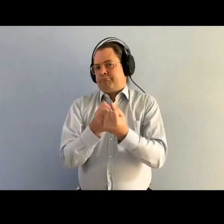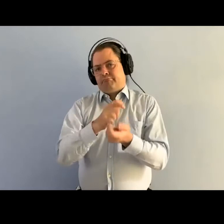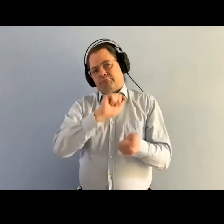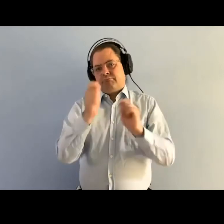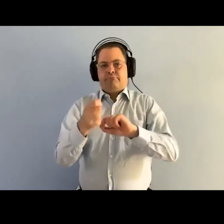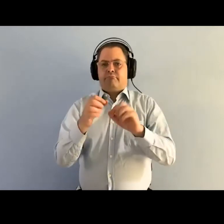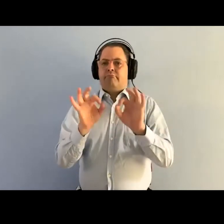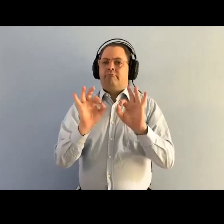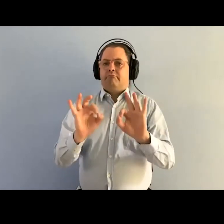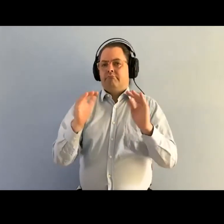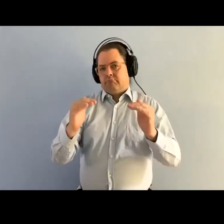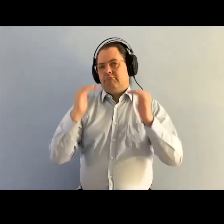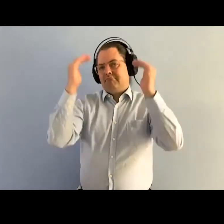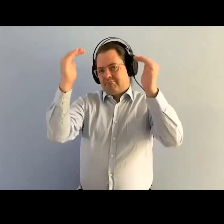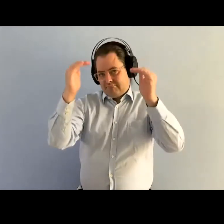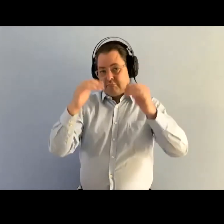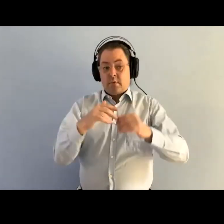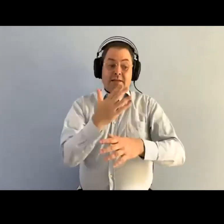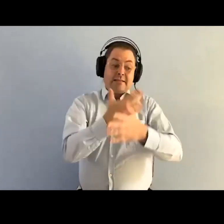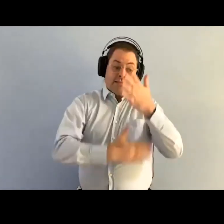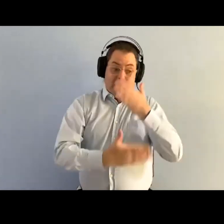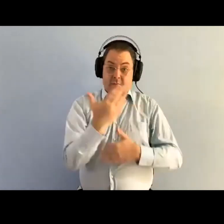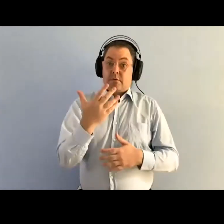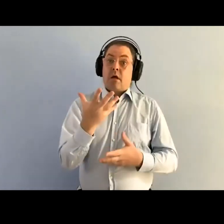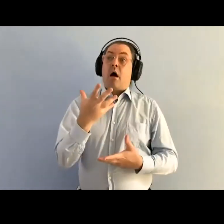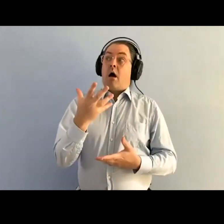was also very much important learning for us. Because people with